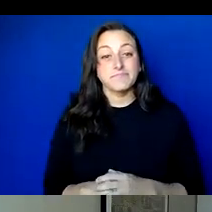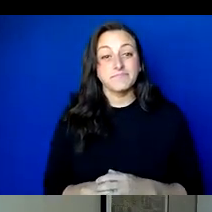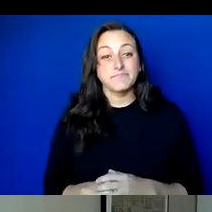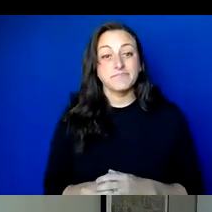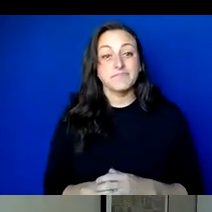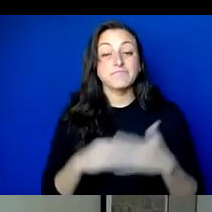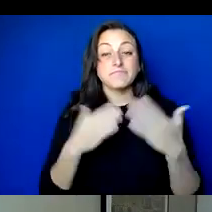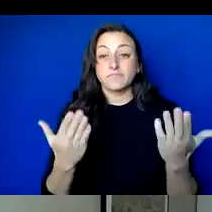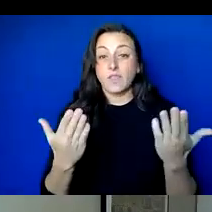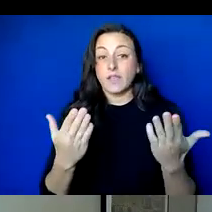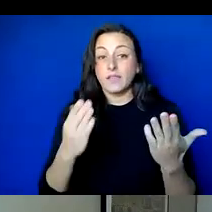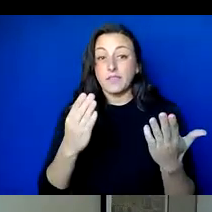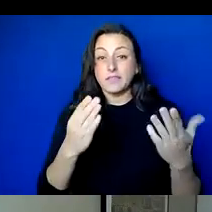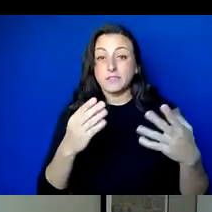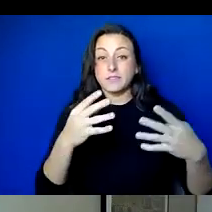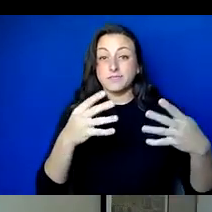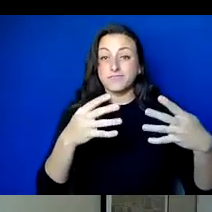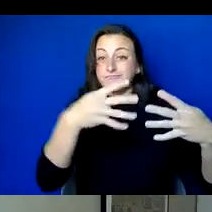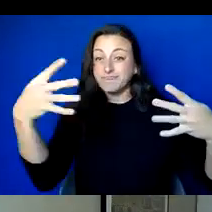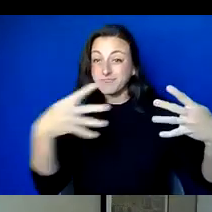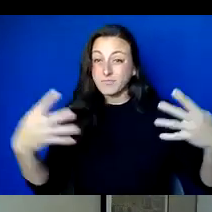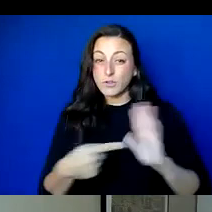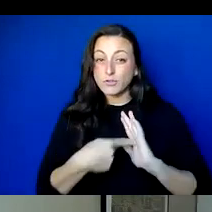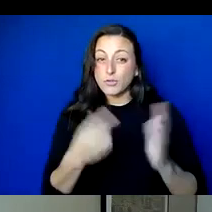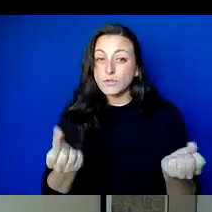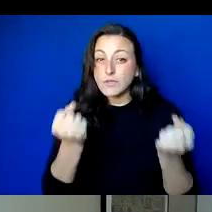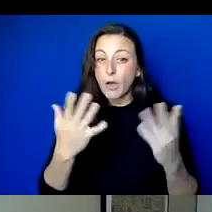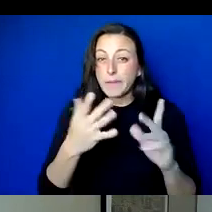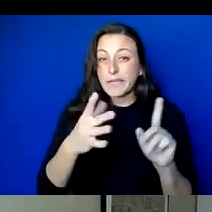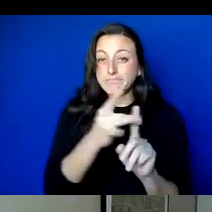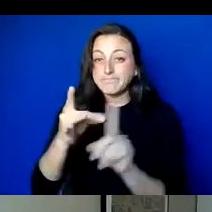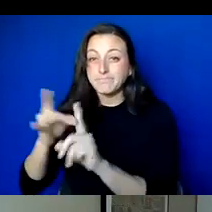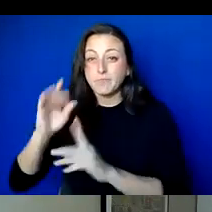This figure shows you the number of cases that have occurred in Colorado compared to other